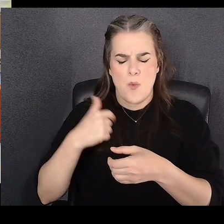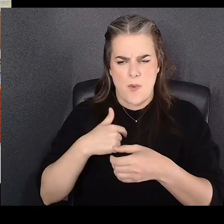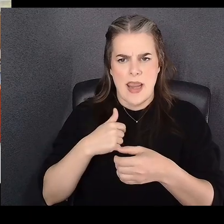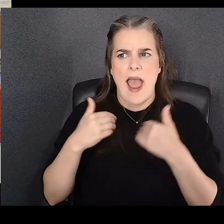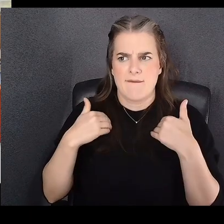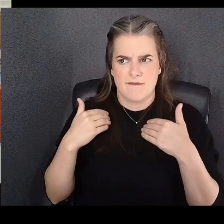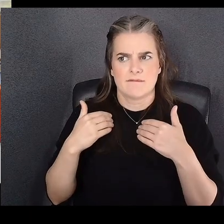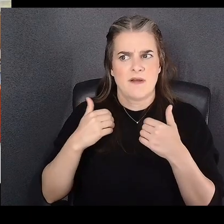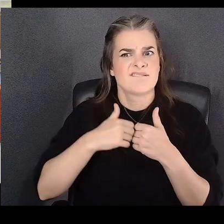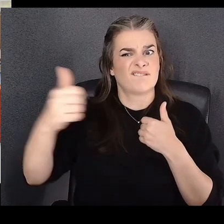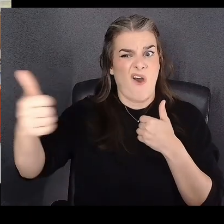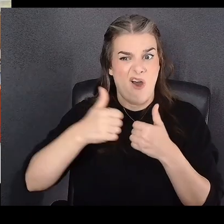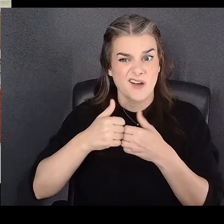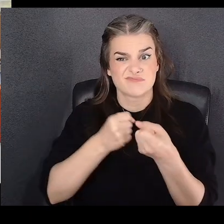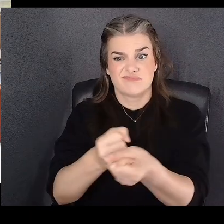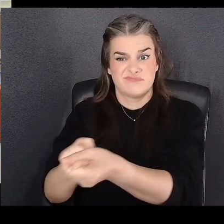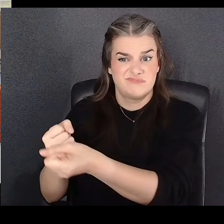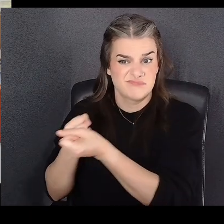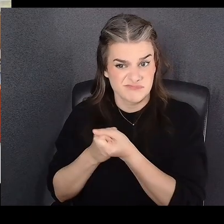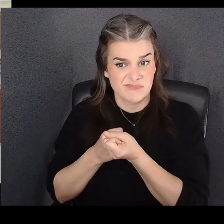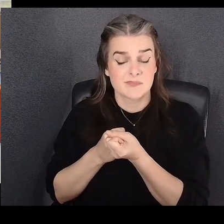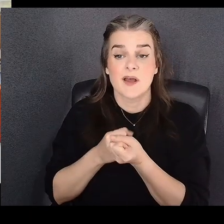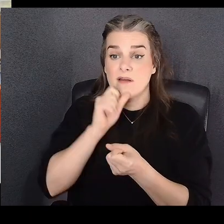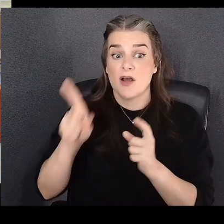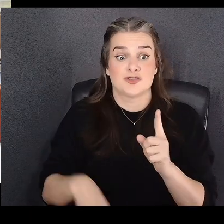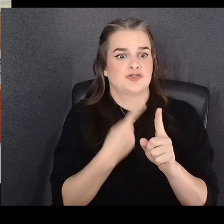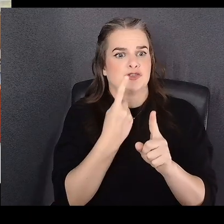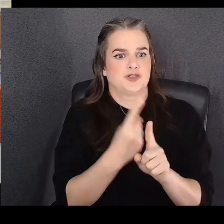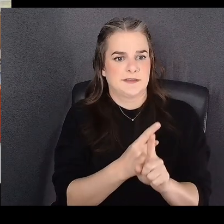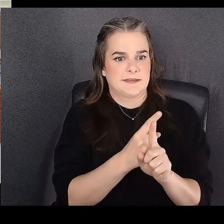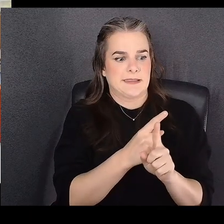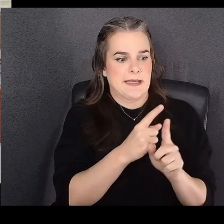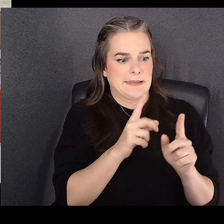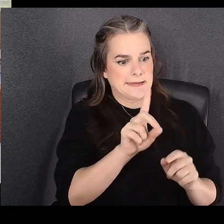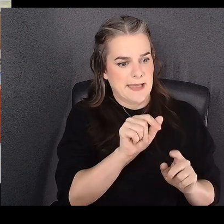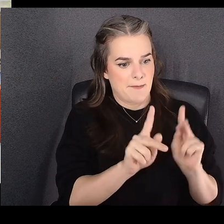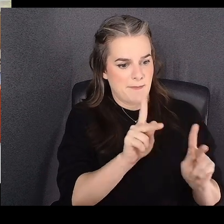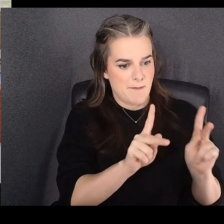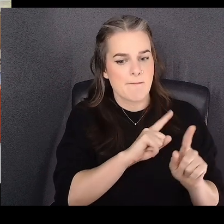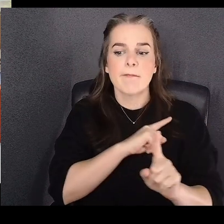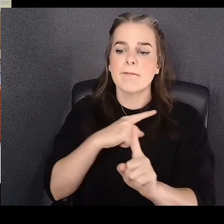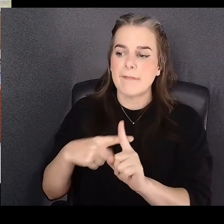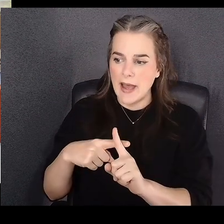We've actually really tapped into our senior, who are trying to live in age, in place, living in their own homes